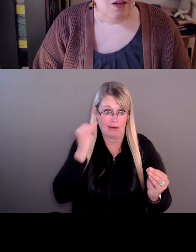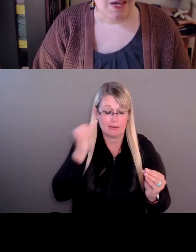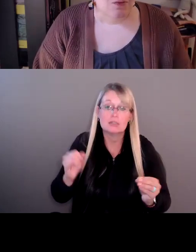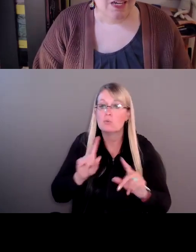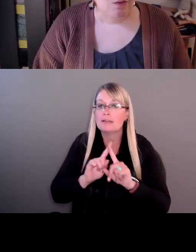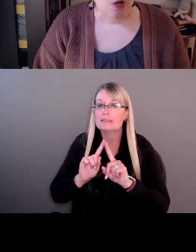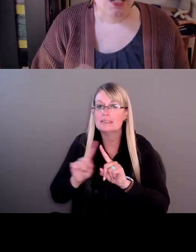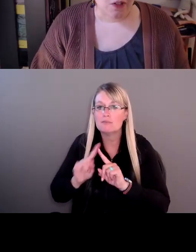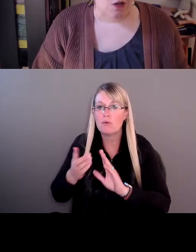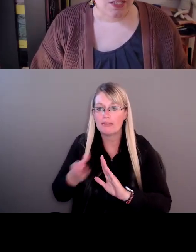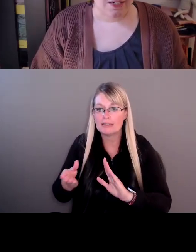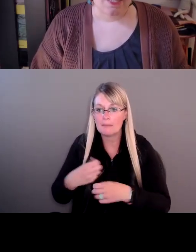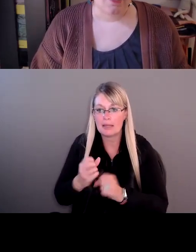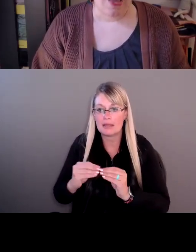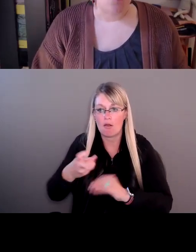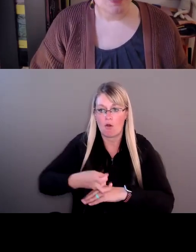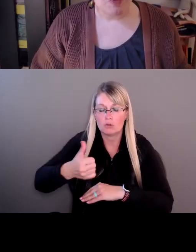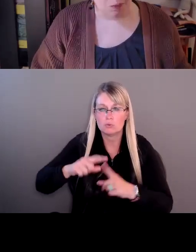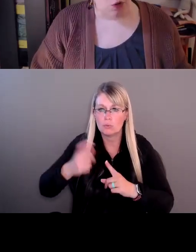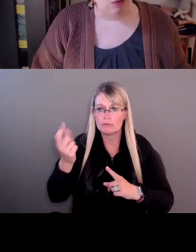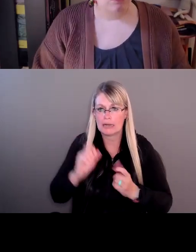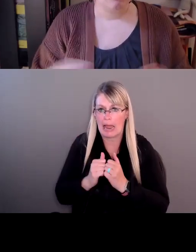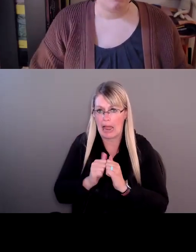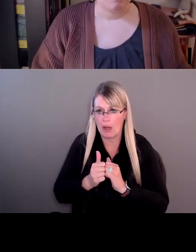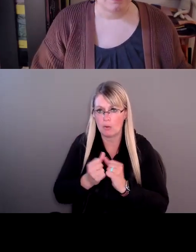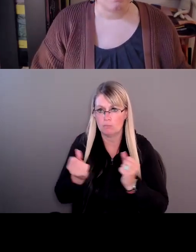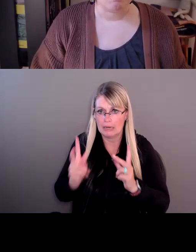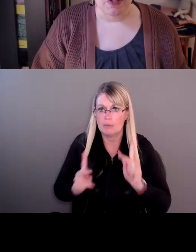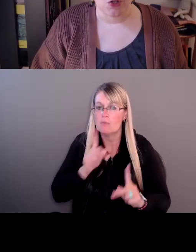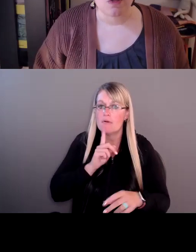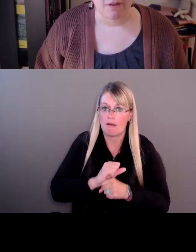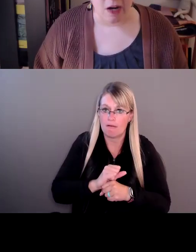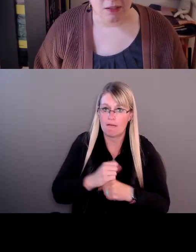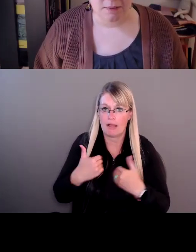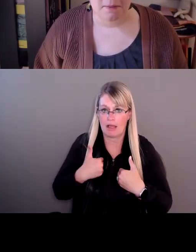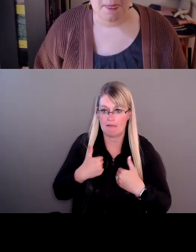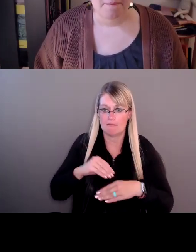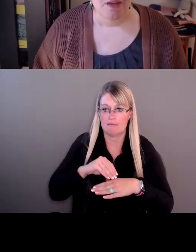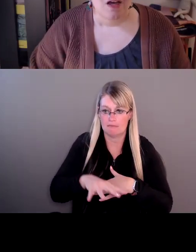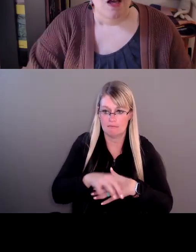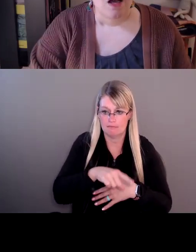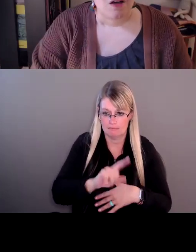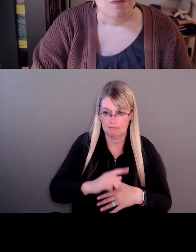make it even more difficult to get a sense of how many people these types of issues affect.